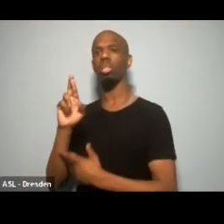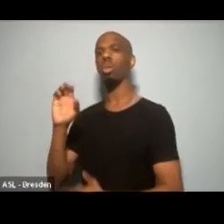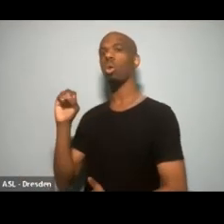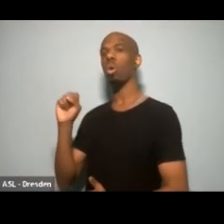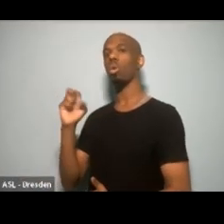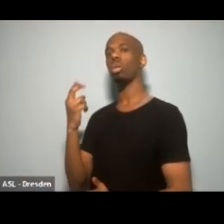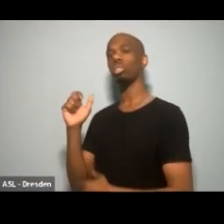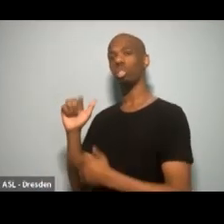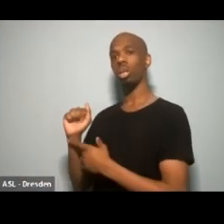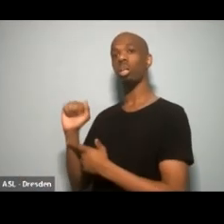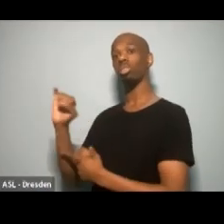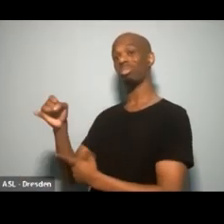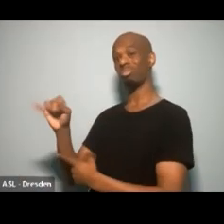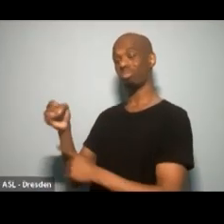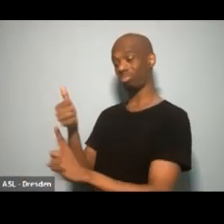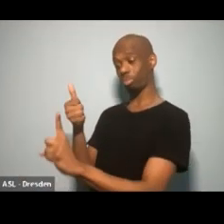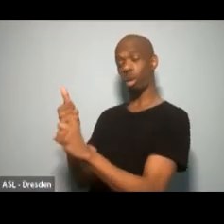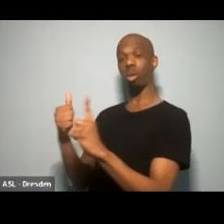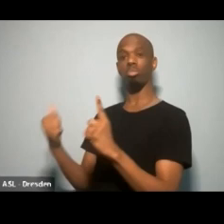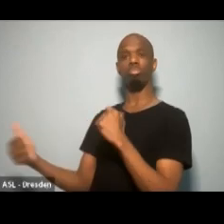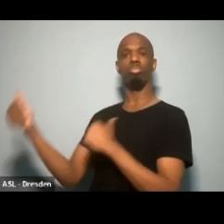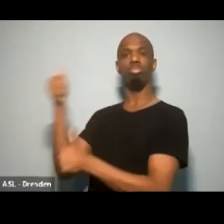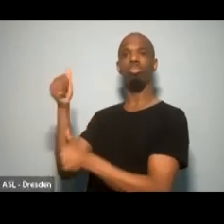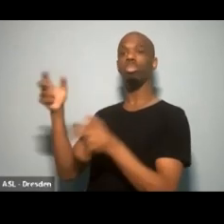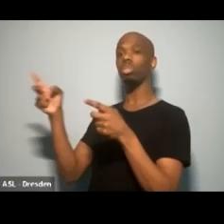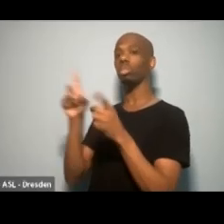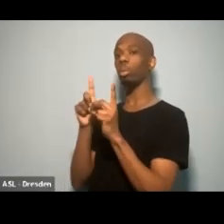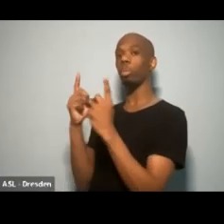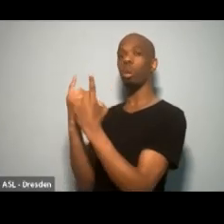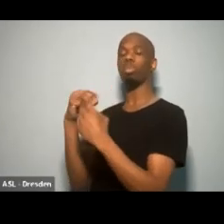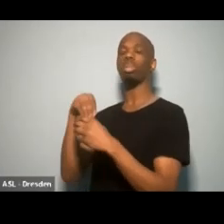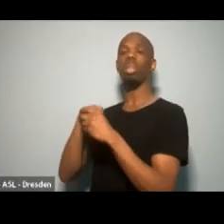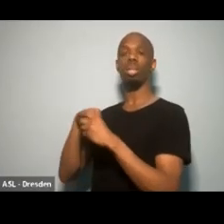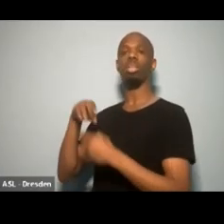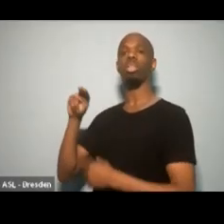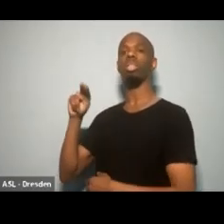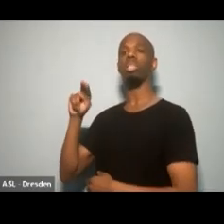of Department of Aeronautical Information Service